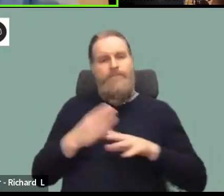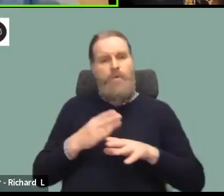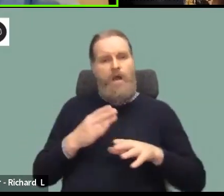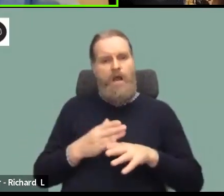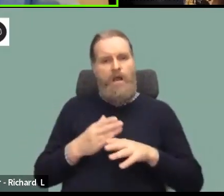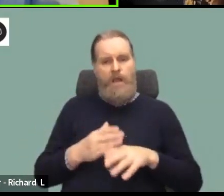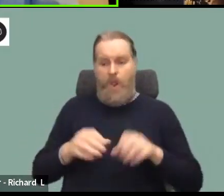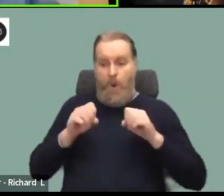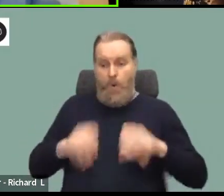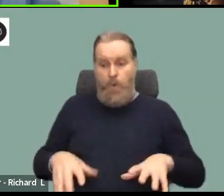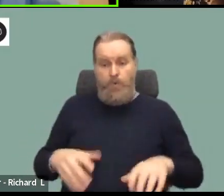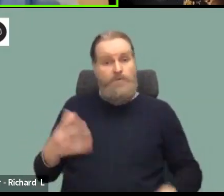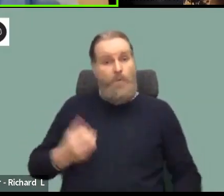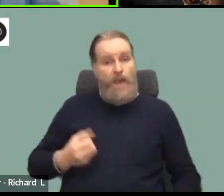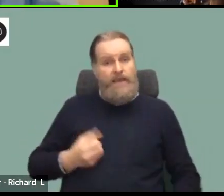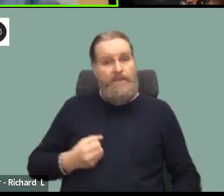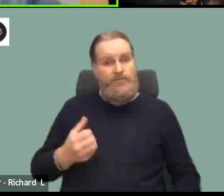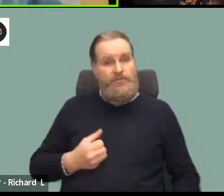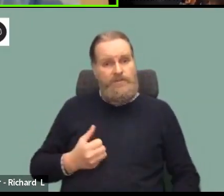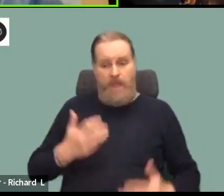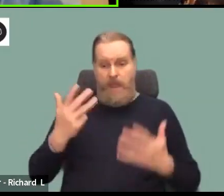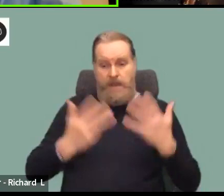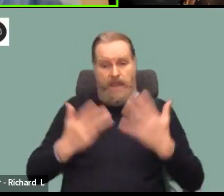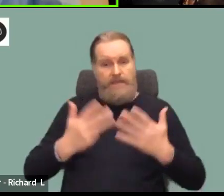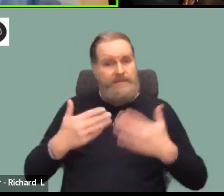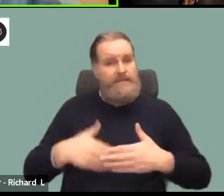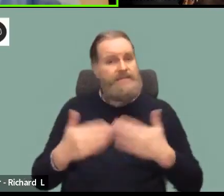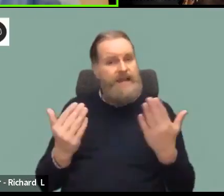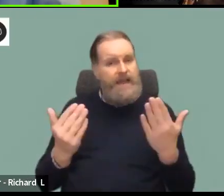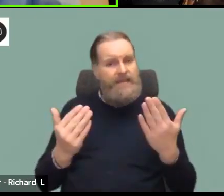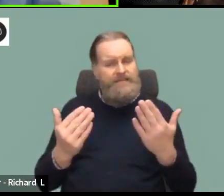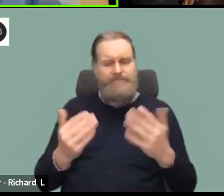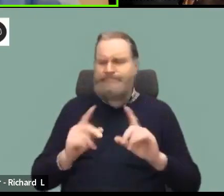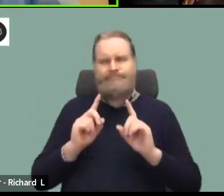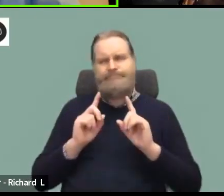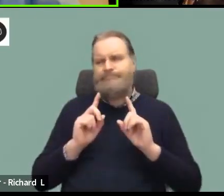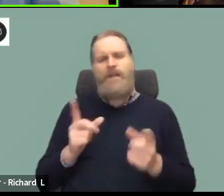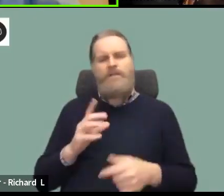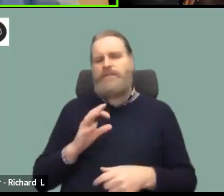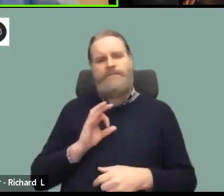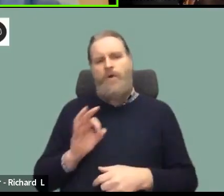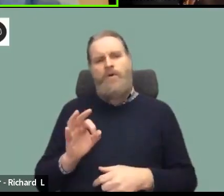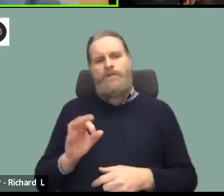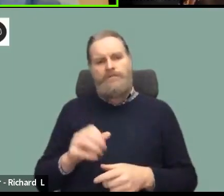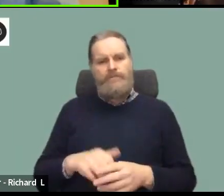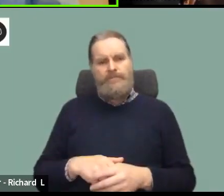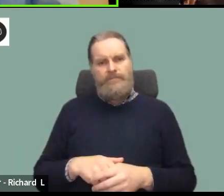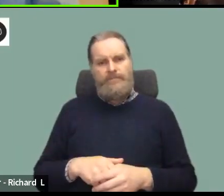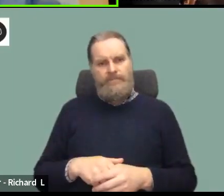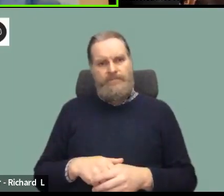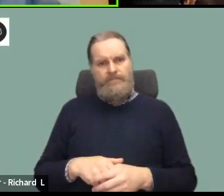us that the members of we're representing in the poverty that many of them are in. could could afford take could afford taking 10 could afford taking 10 1215 days